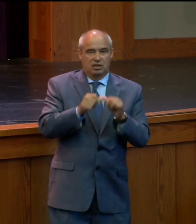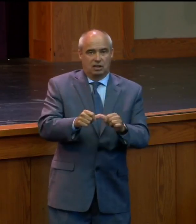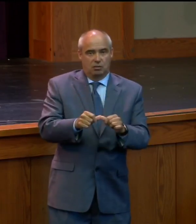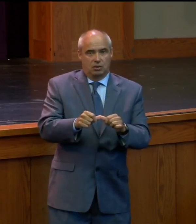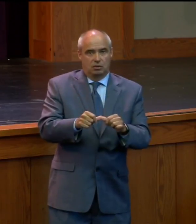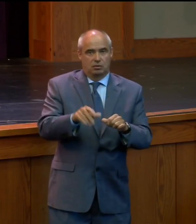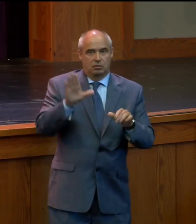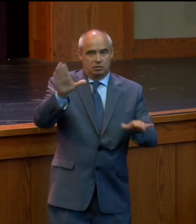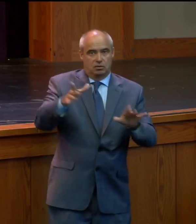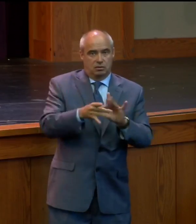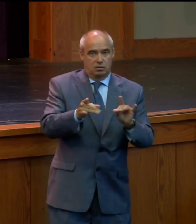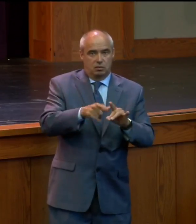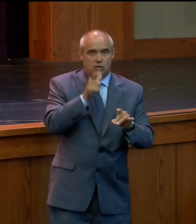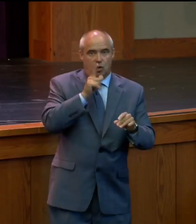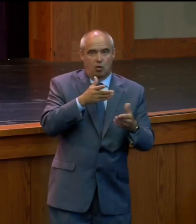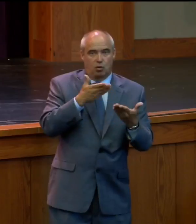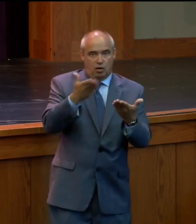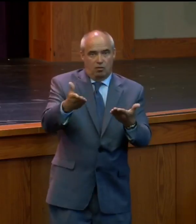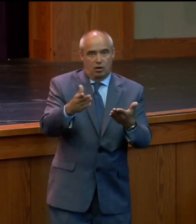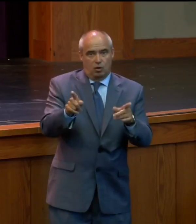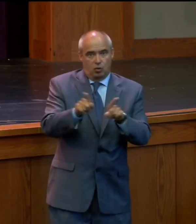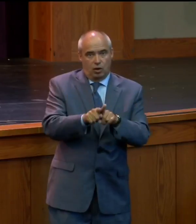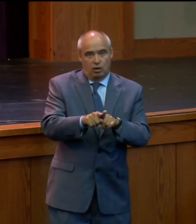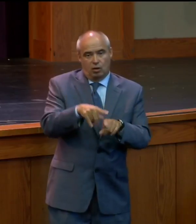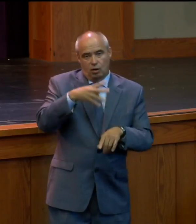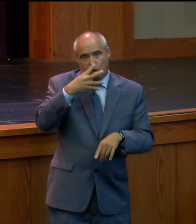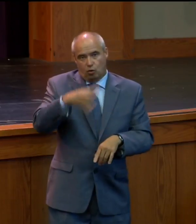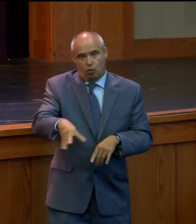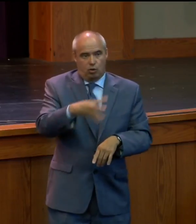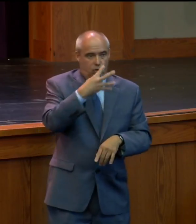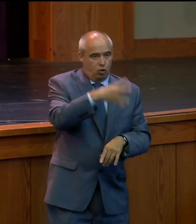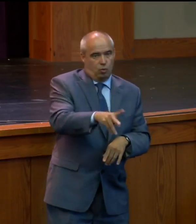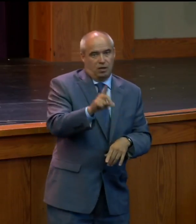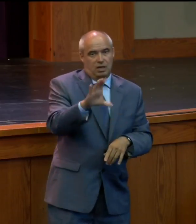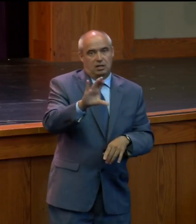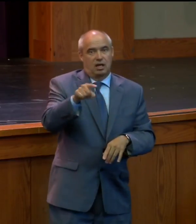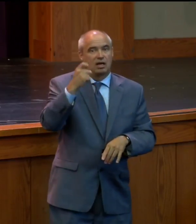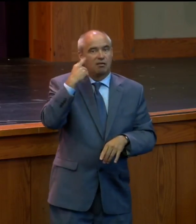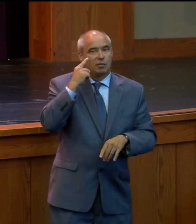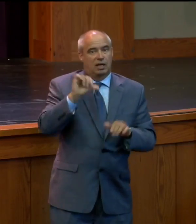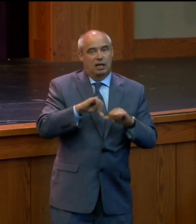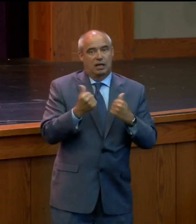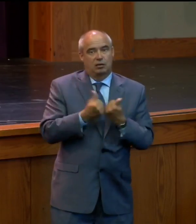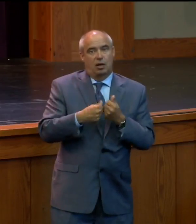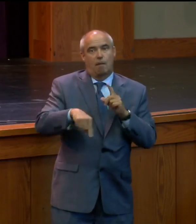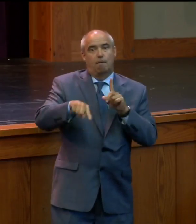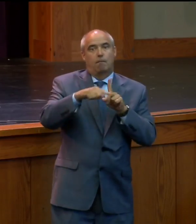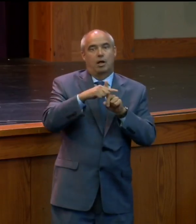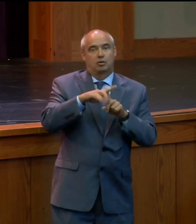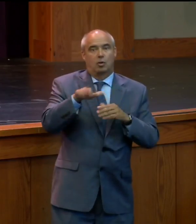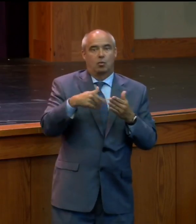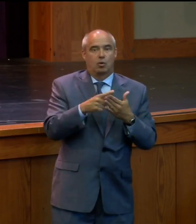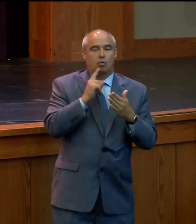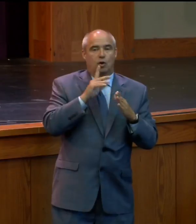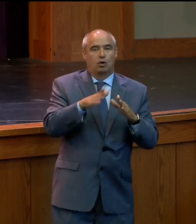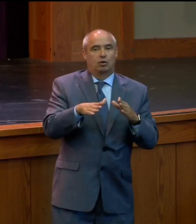GREAT WEIGHT AND OFTEN FEEL TOTALLY IGNORED BY D.C. GOVERNMENT AGENCIES PLUS ALL OF THE ONGOING PRESS COVERAGE OF